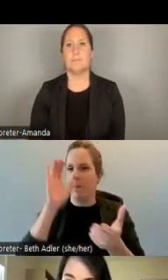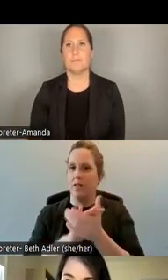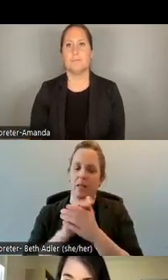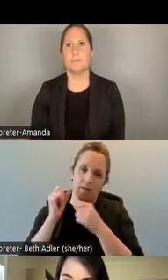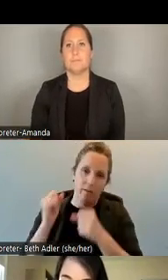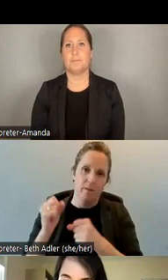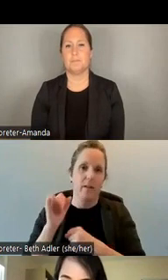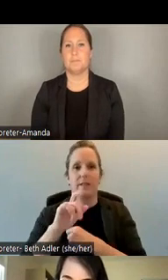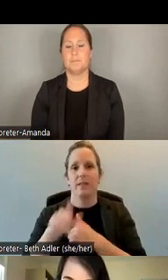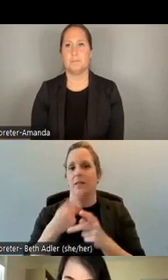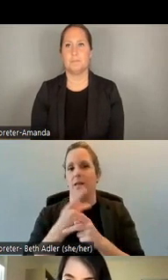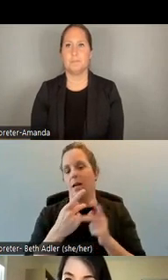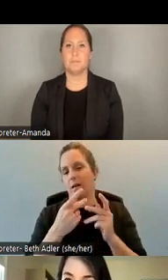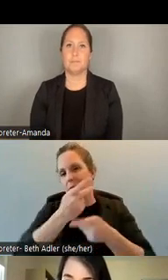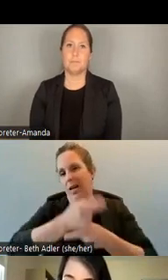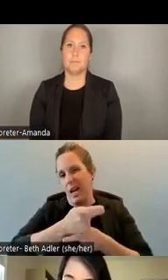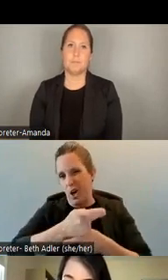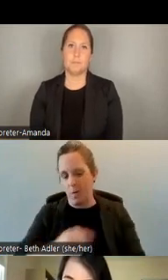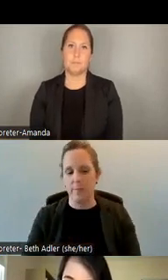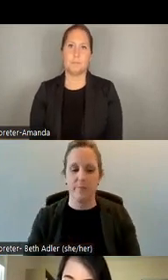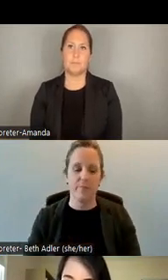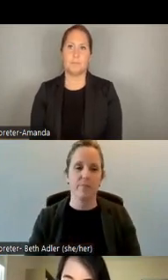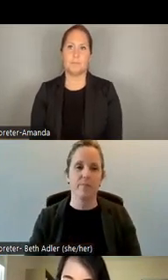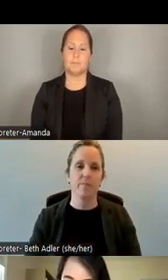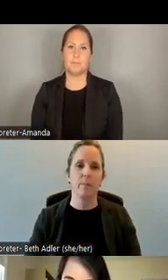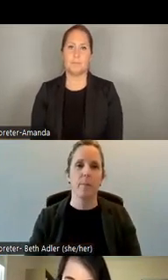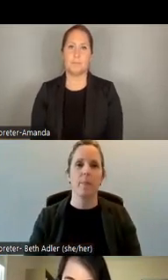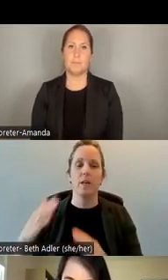provide the high quality care we strive for and the upper right hand corner you'll see Dr Jim